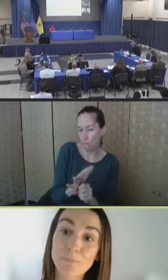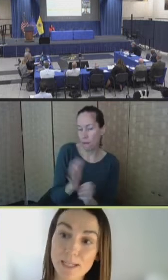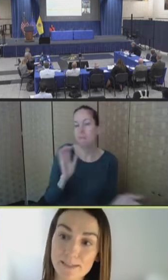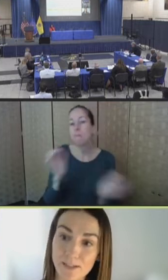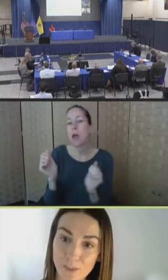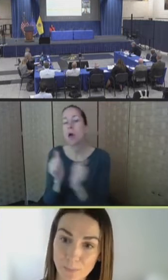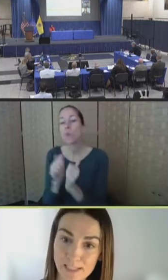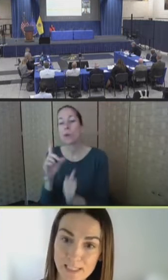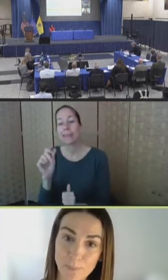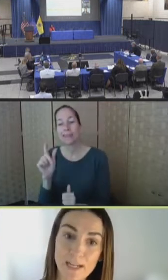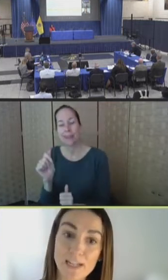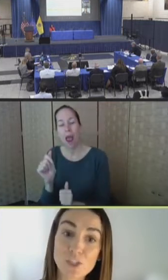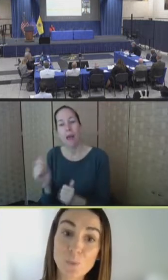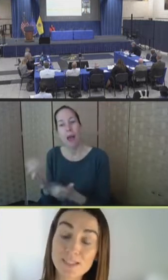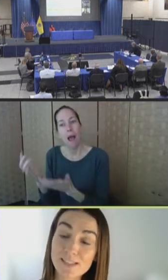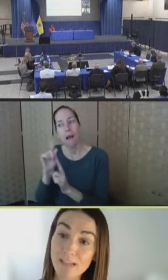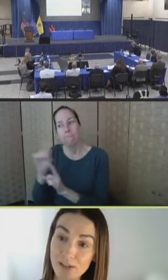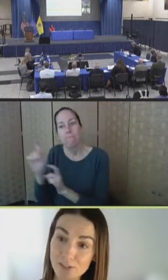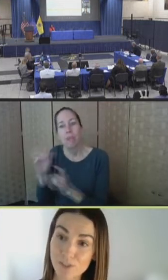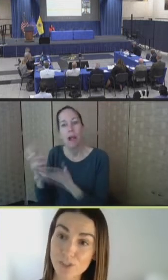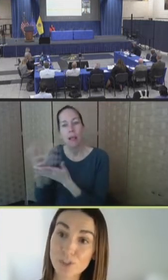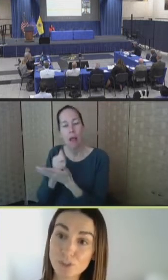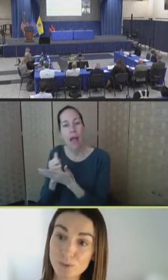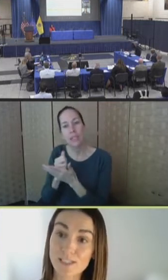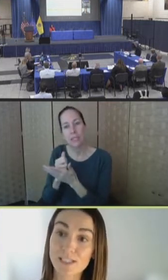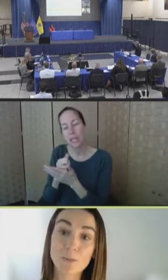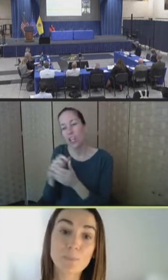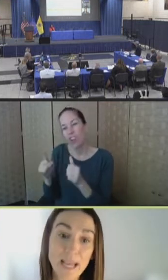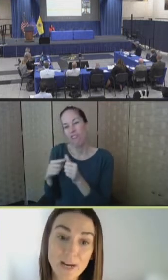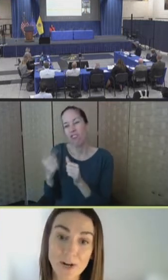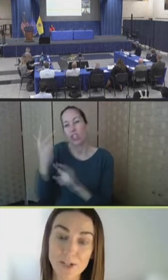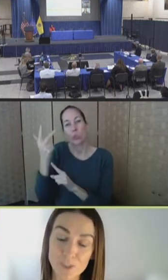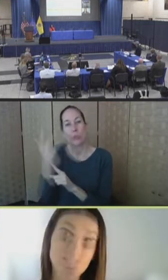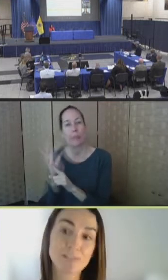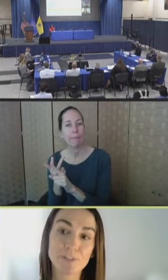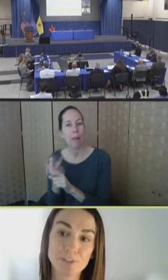months of the pandemic. And so, when this allows us to do is to compare specifically